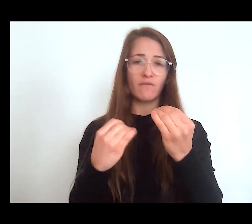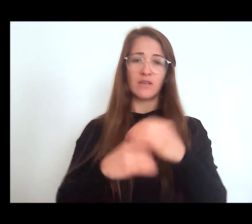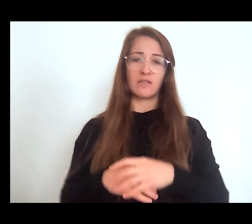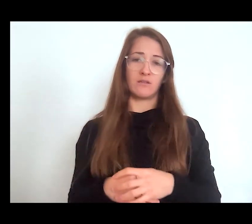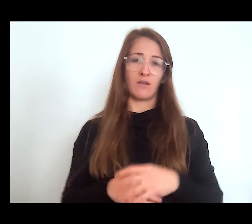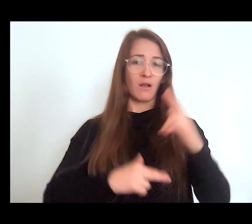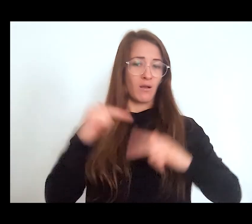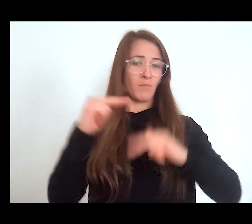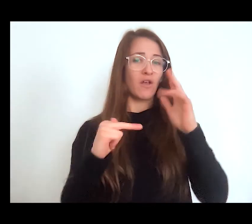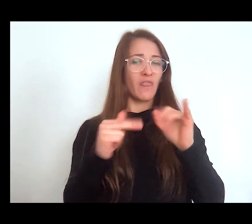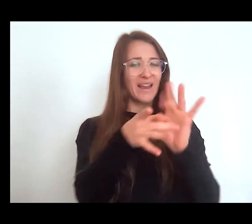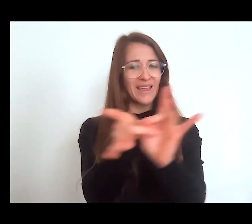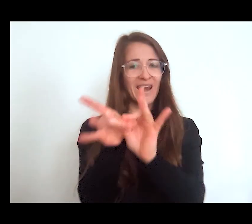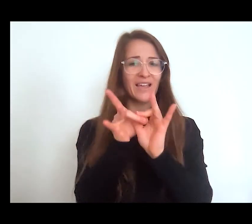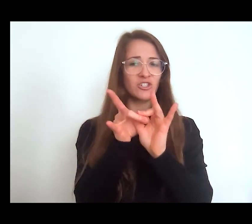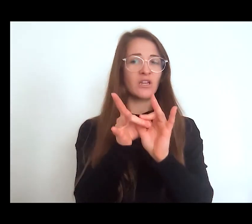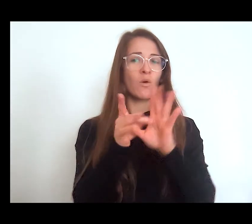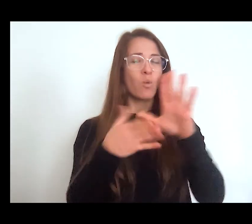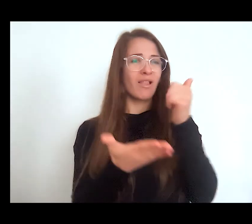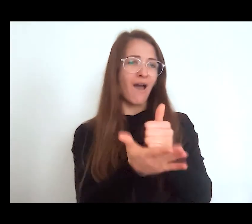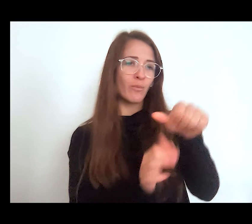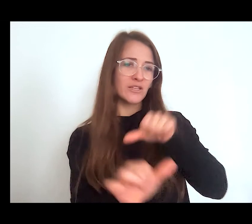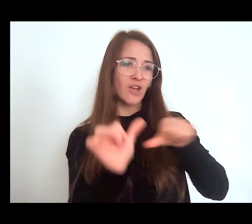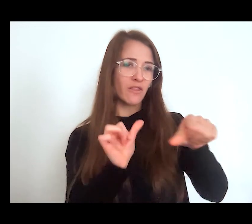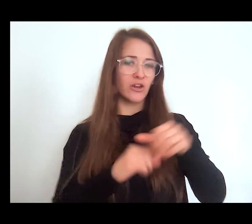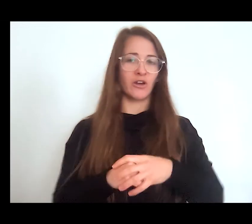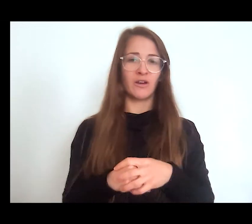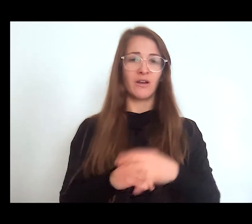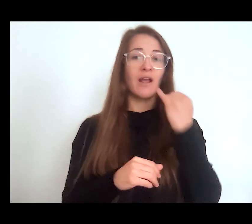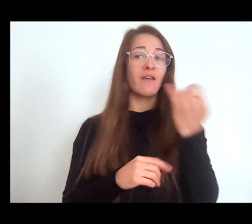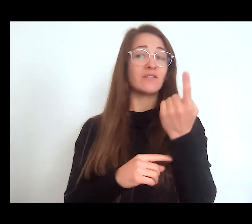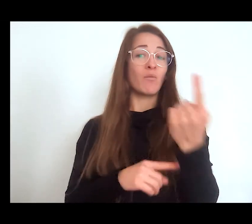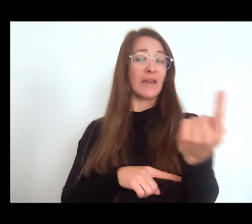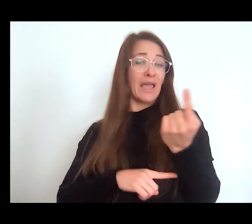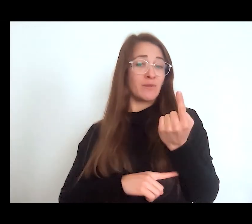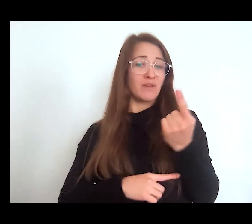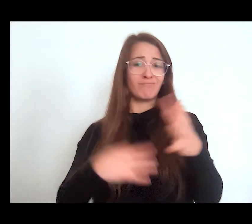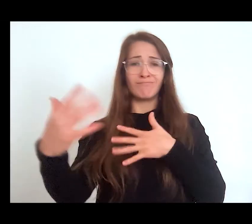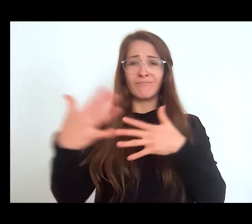UNIVERSITIES OR INTERNS IN THE OFFICE, BUILD A CONNECTION AND HELP EACH OTHER AND IF SOMEONE